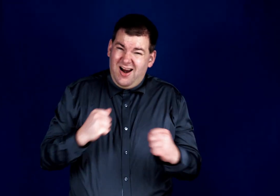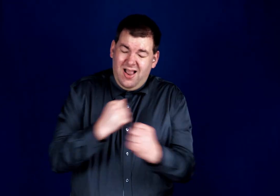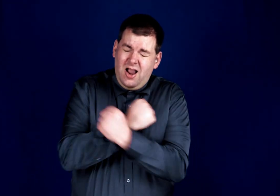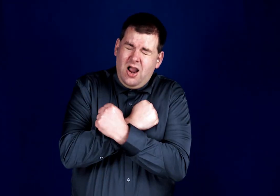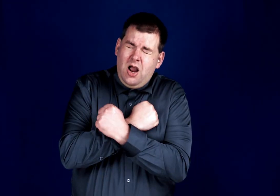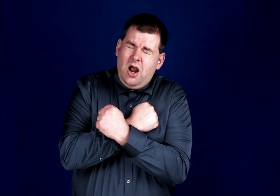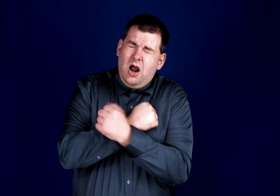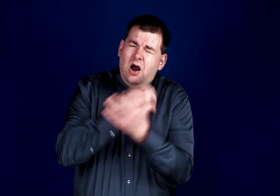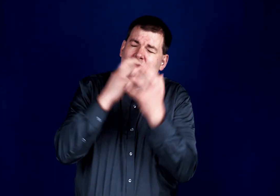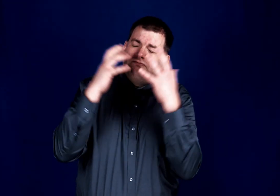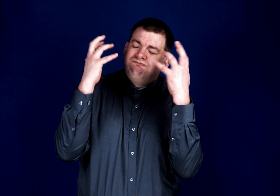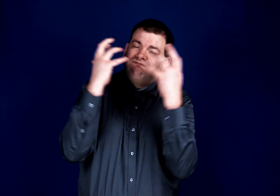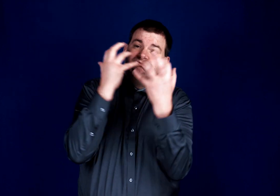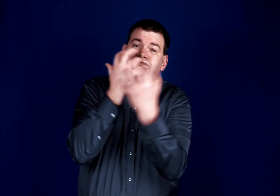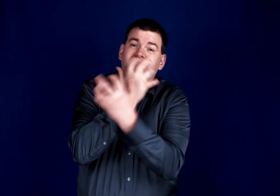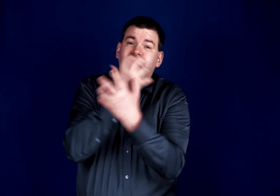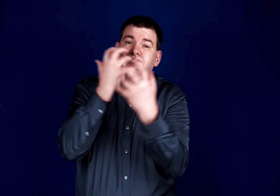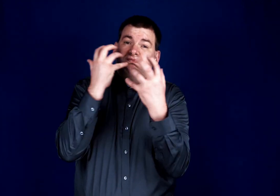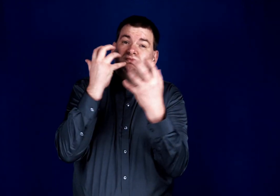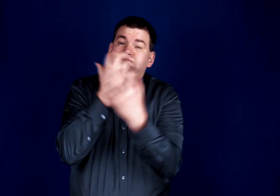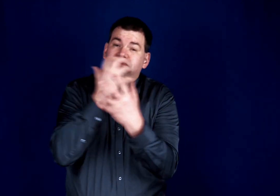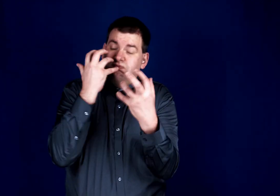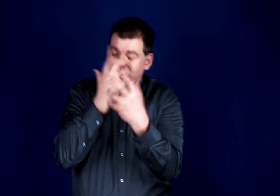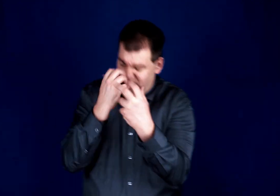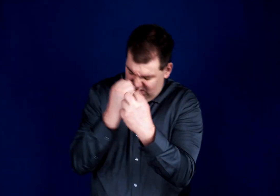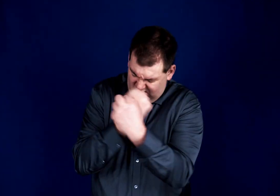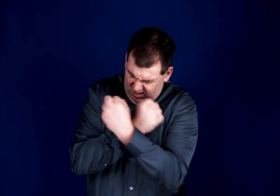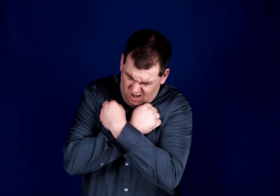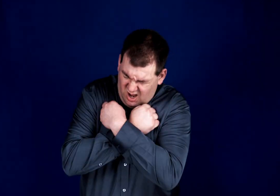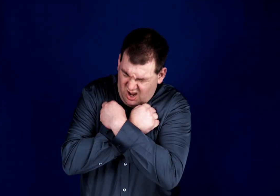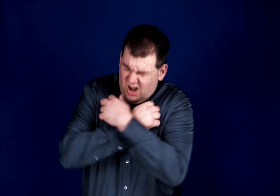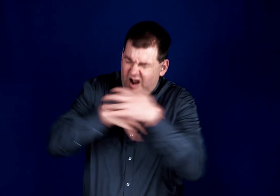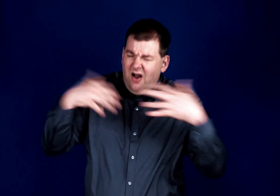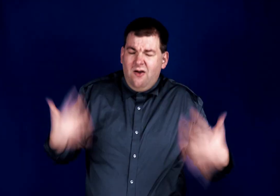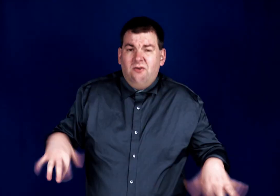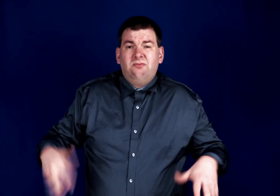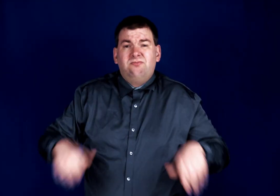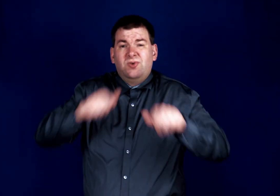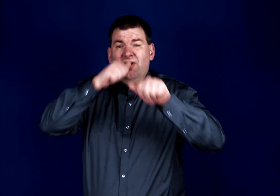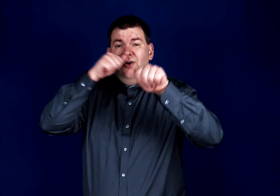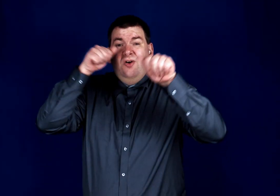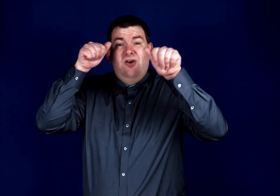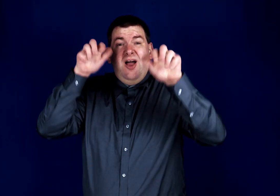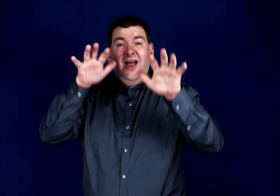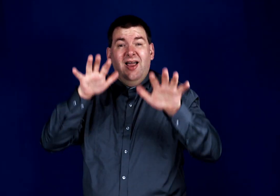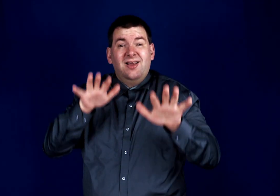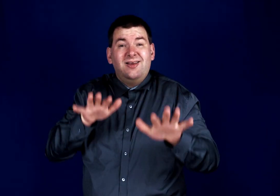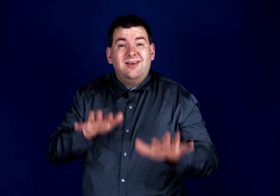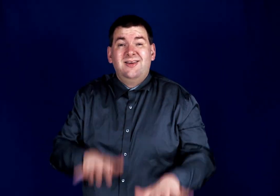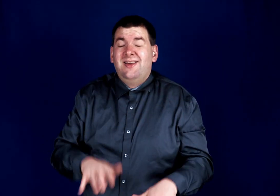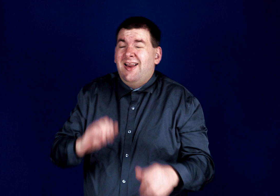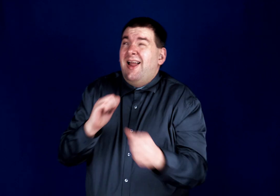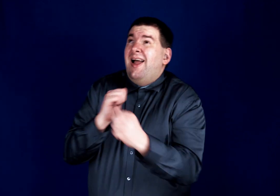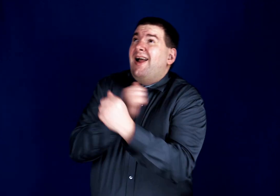Love so amazing, love so great